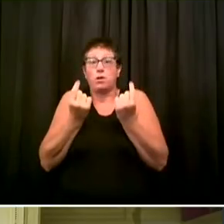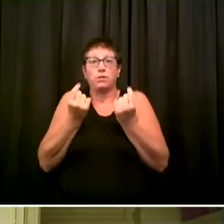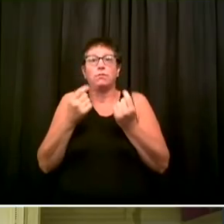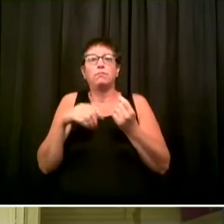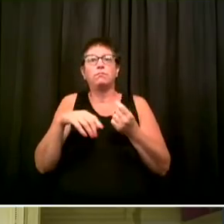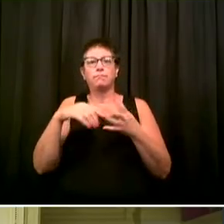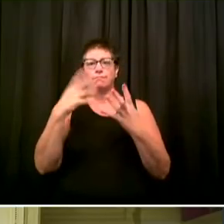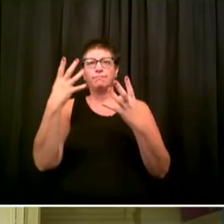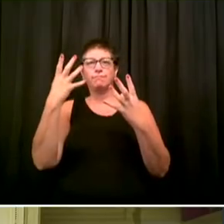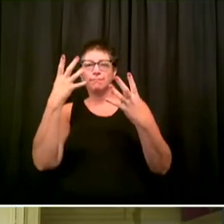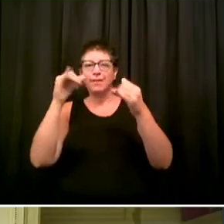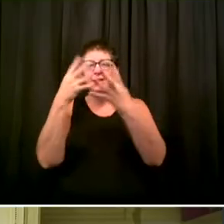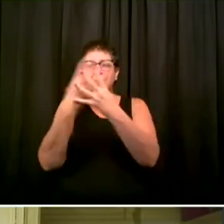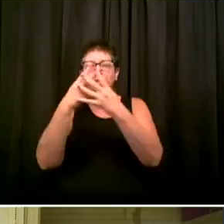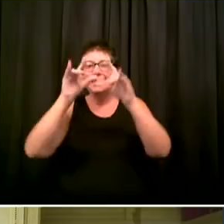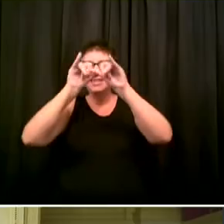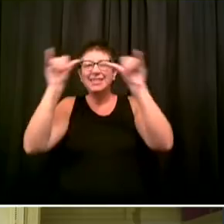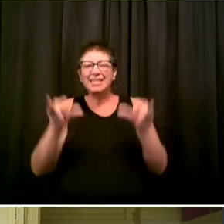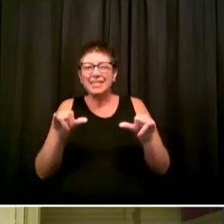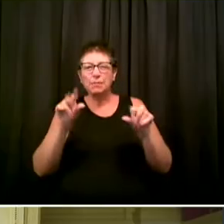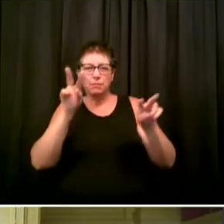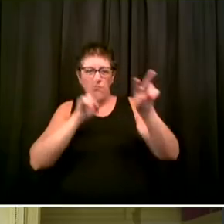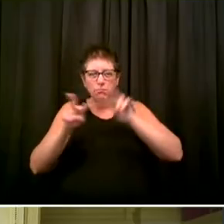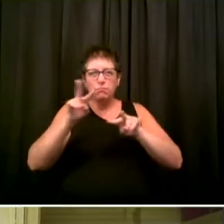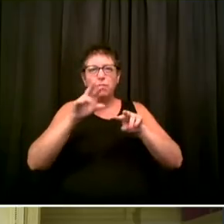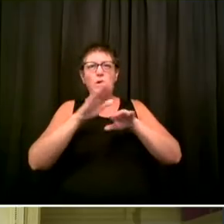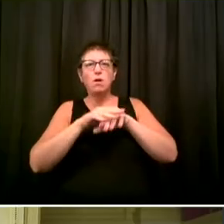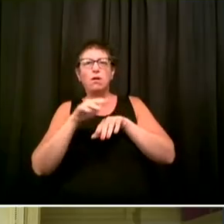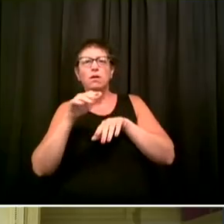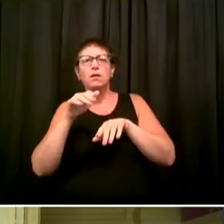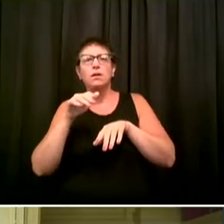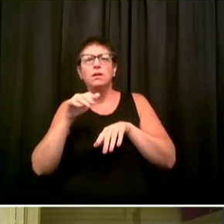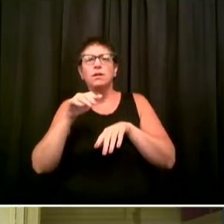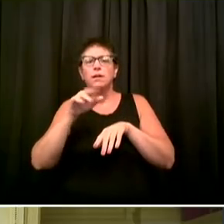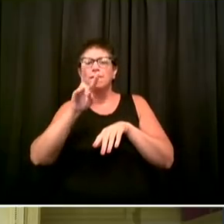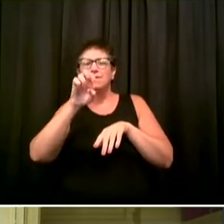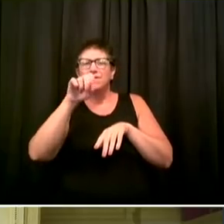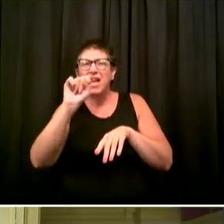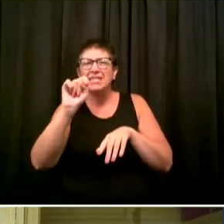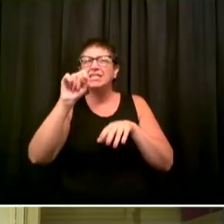TALK ABOUT VENTILATION ANOMT IT IS. A LOT OF